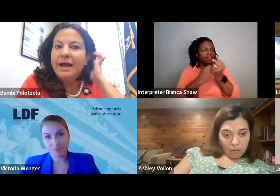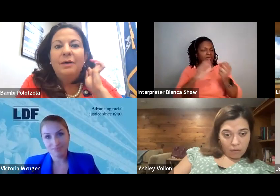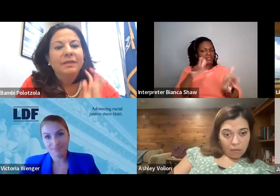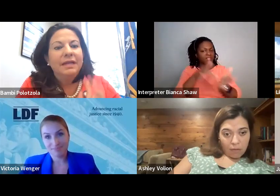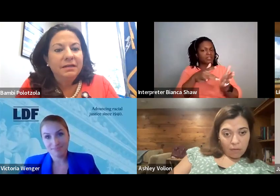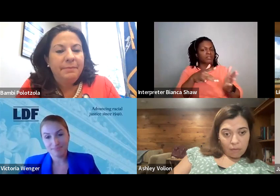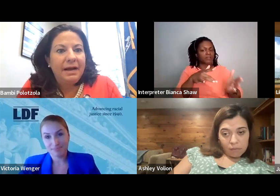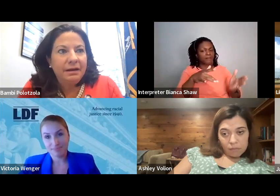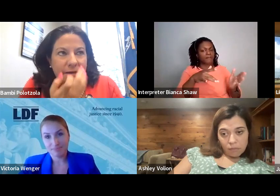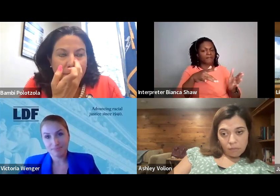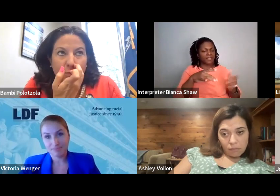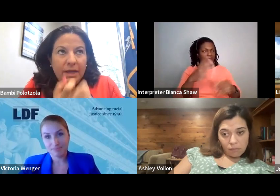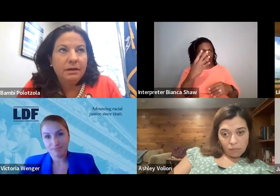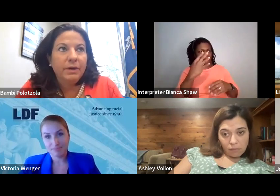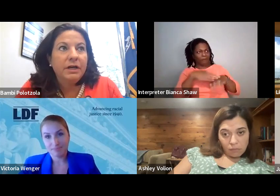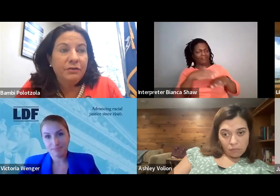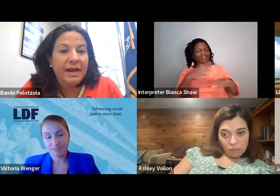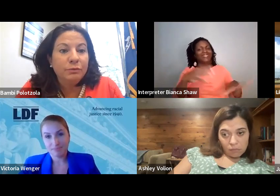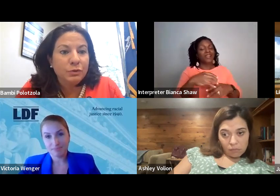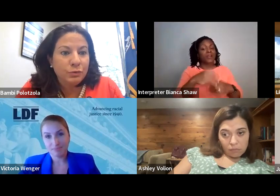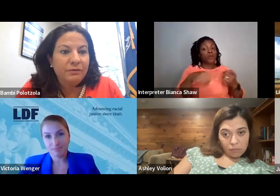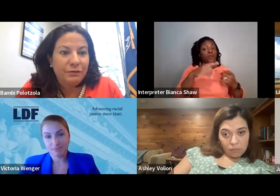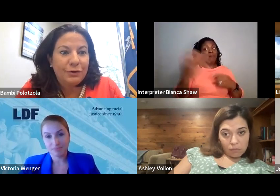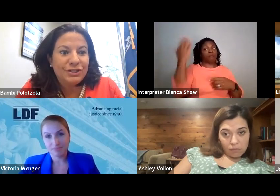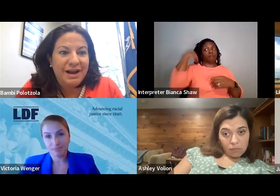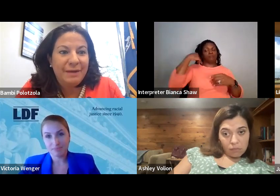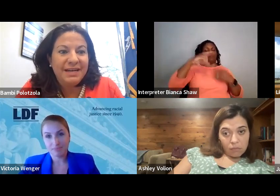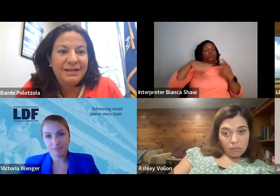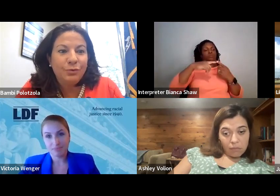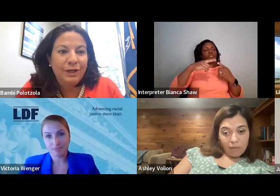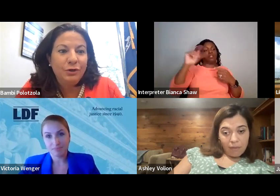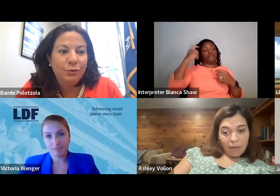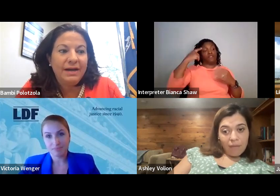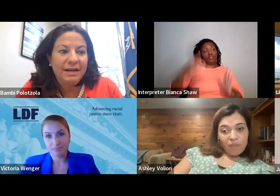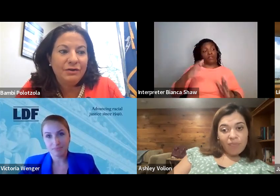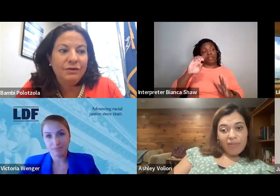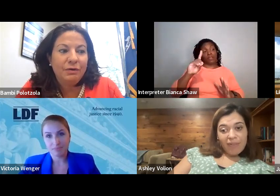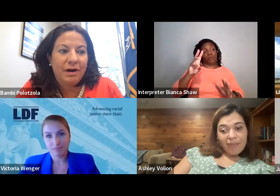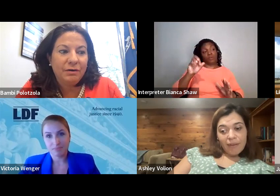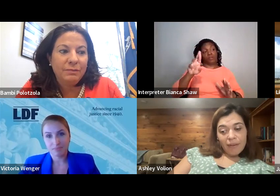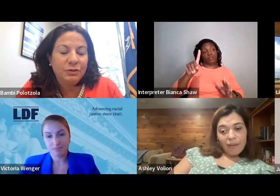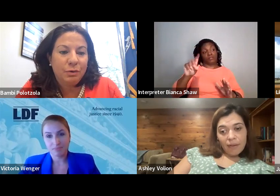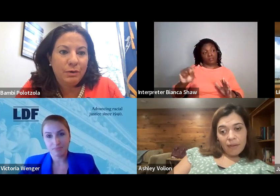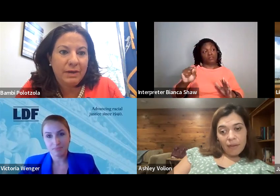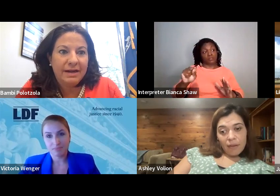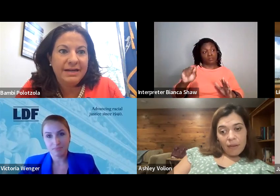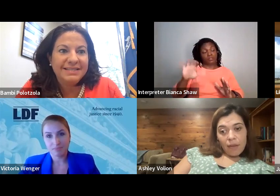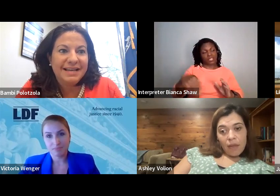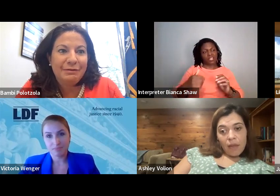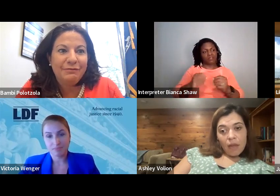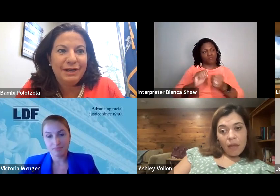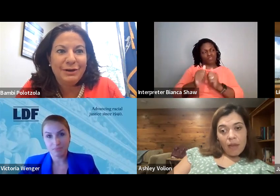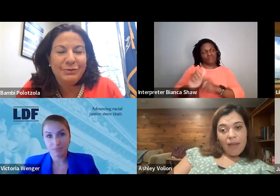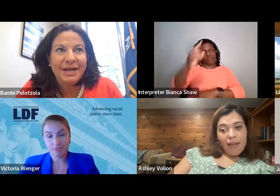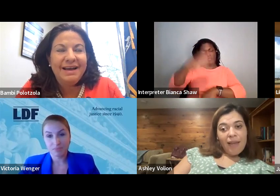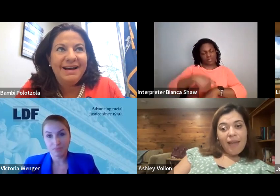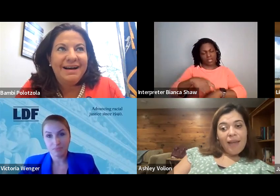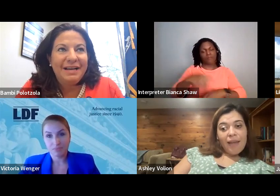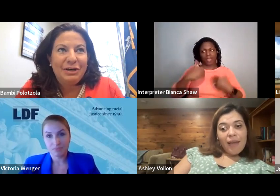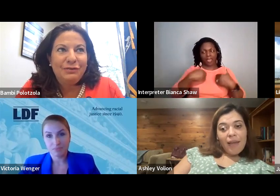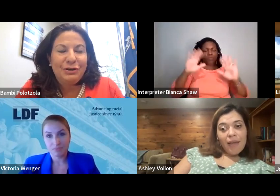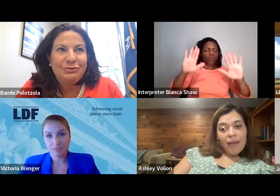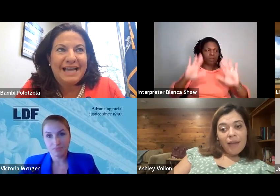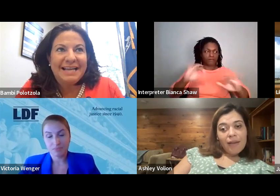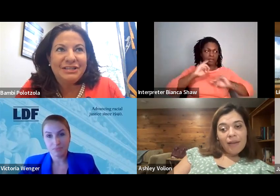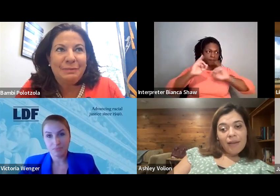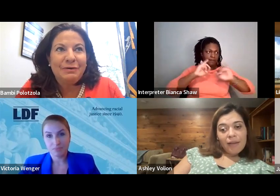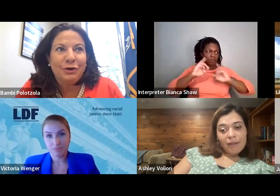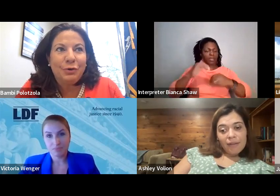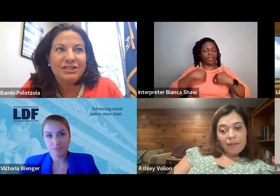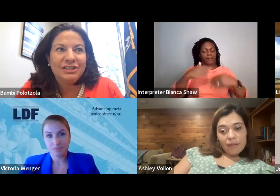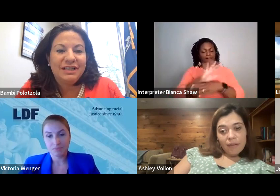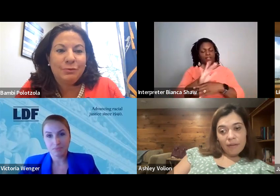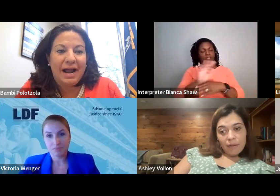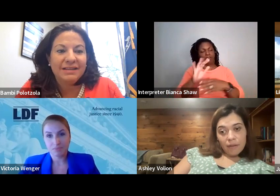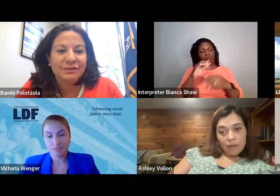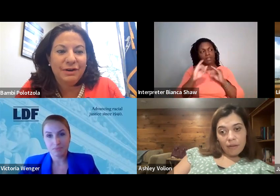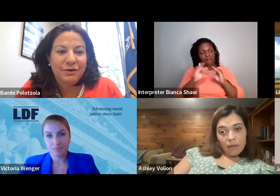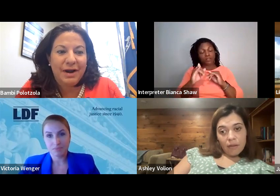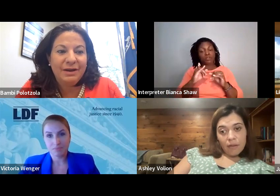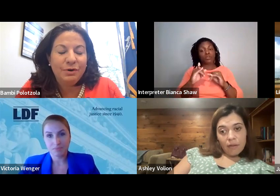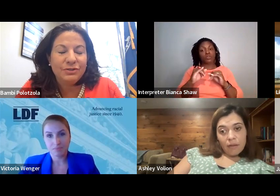But the back When When Governor Edwards was running for the first time, they did a really great interview with our gubernatorial candidates in a video interviews, and some of the questions that were asked of Governor, Edwards